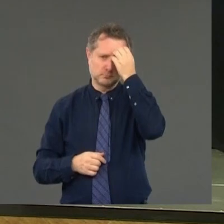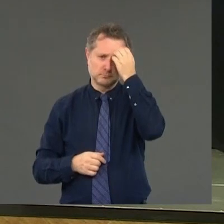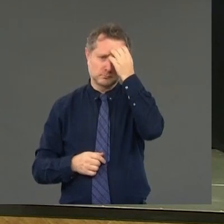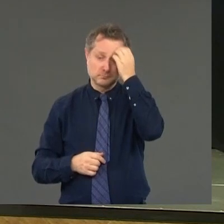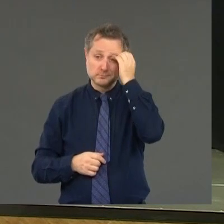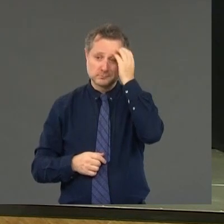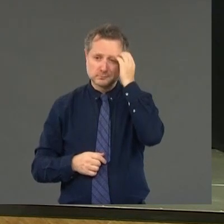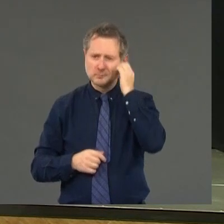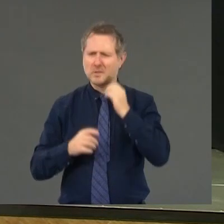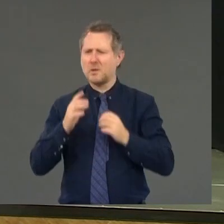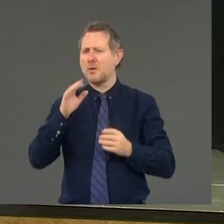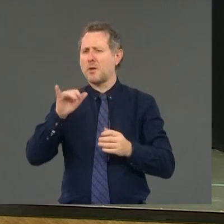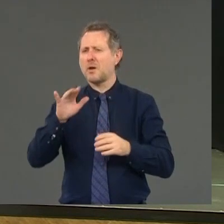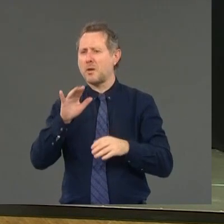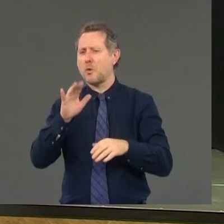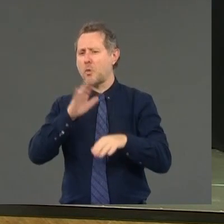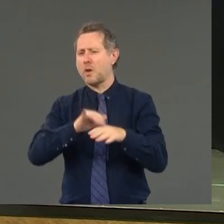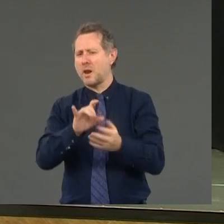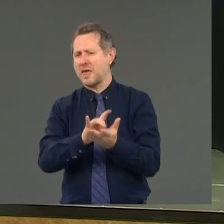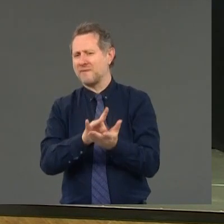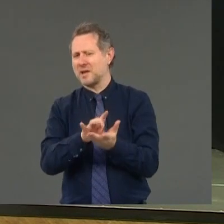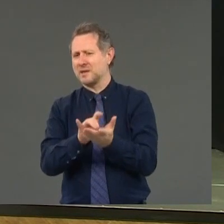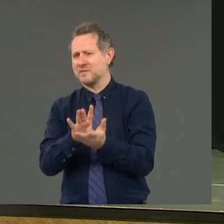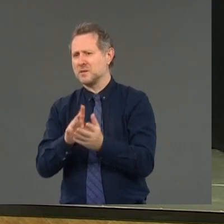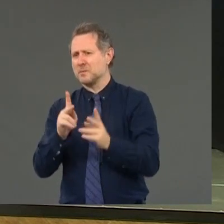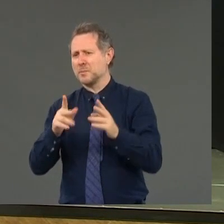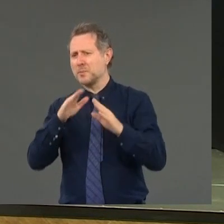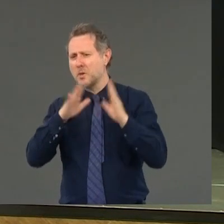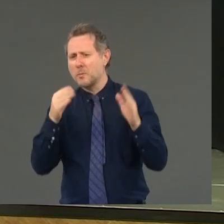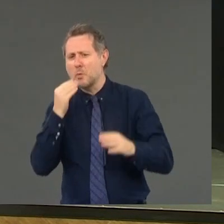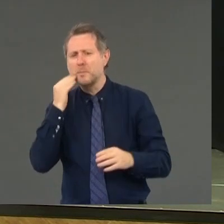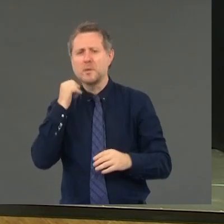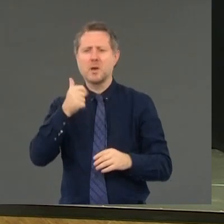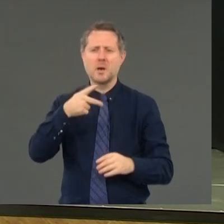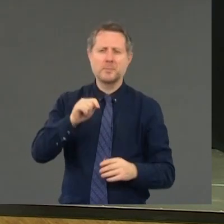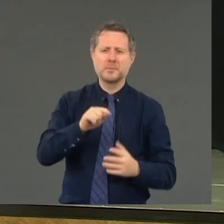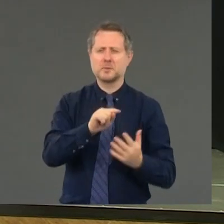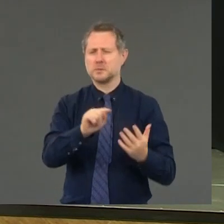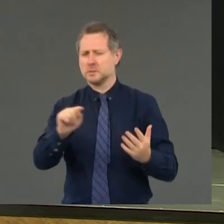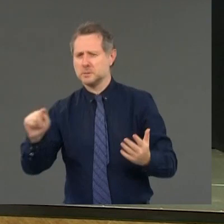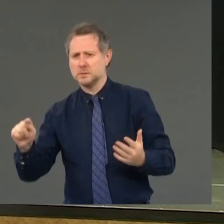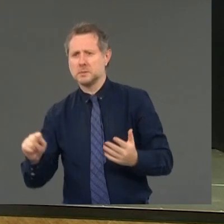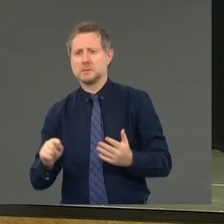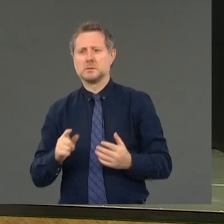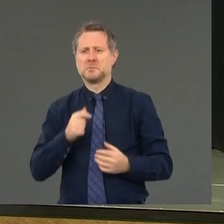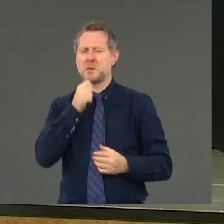I'M SORRY.